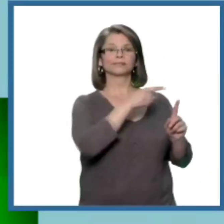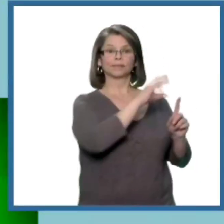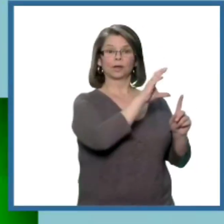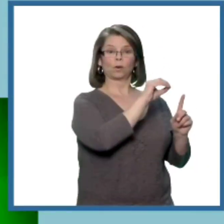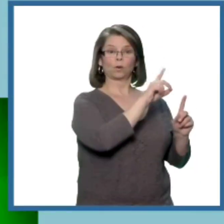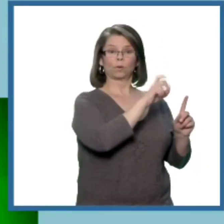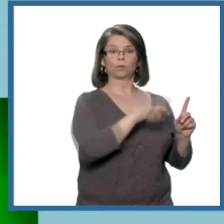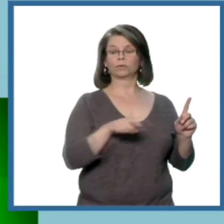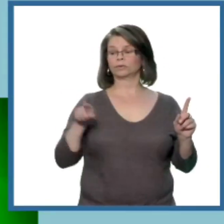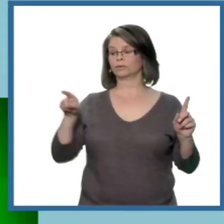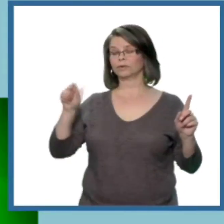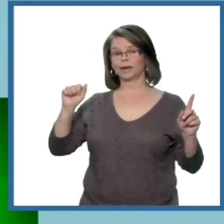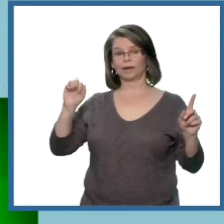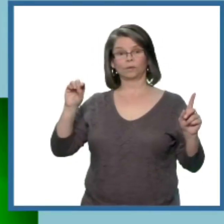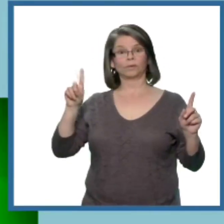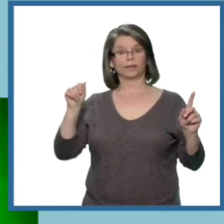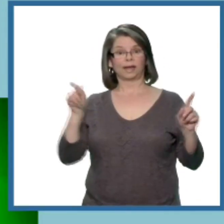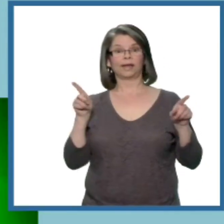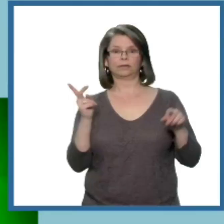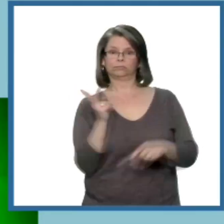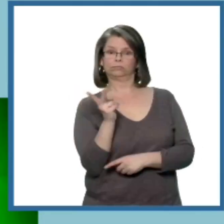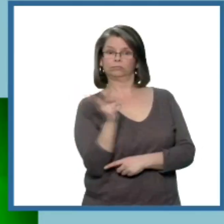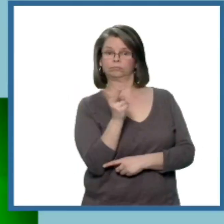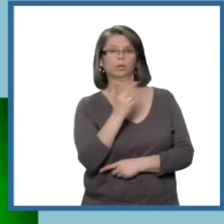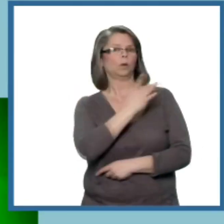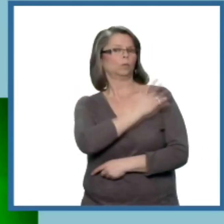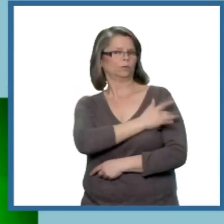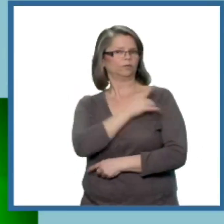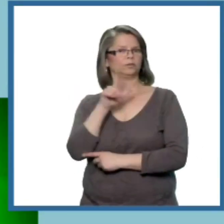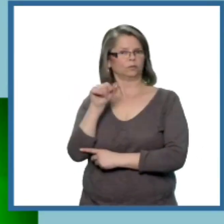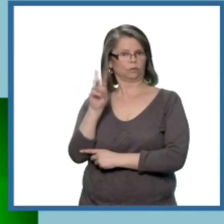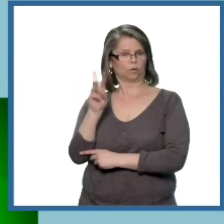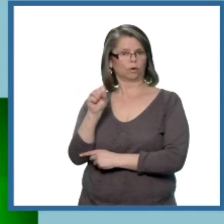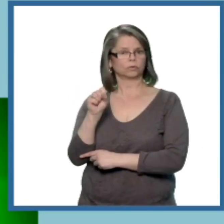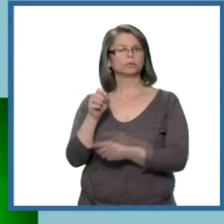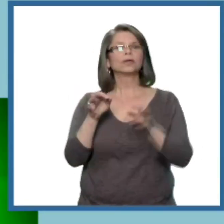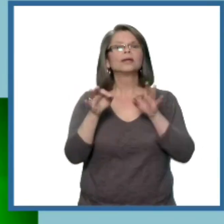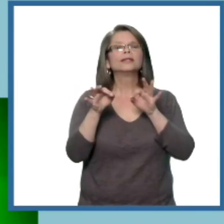are both provincial laws, and both use the same definition of disability.